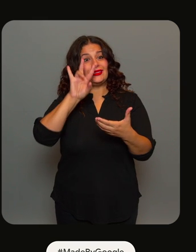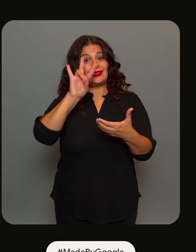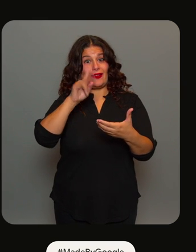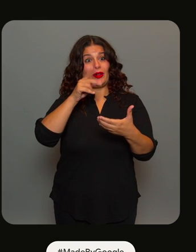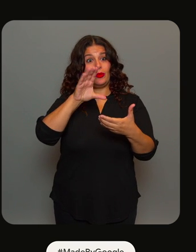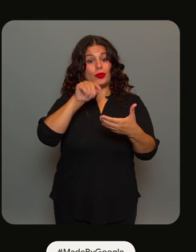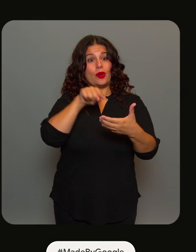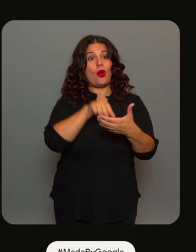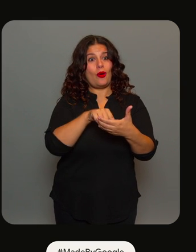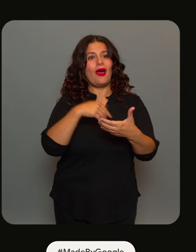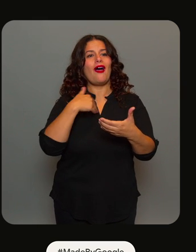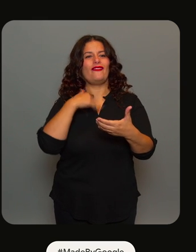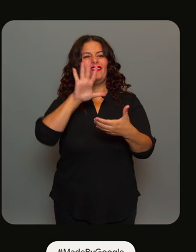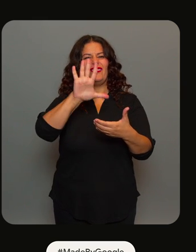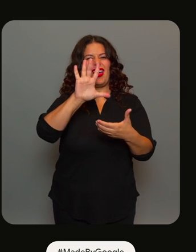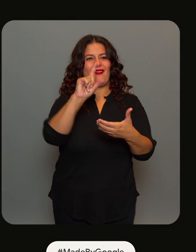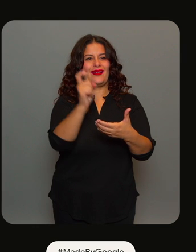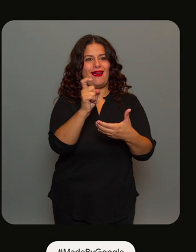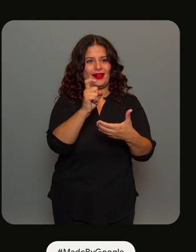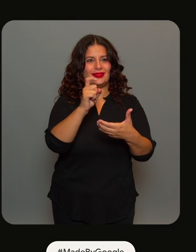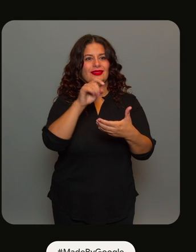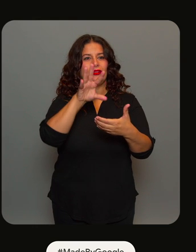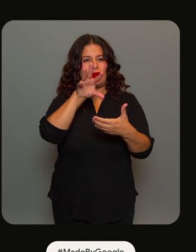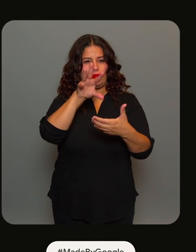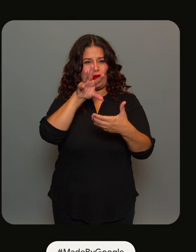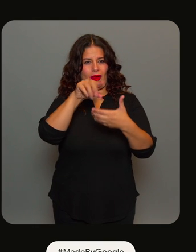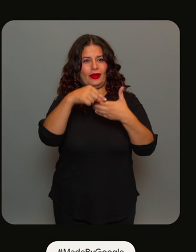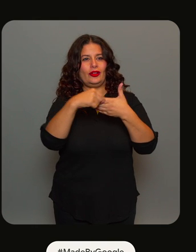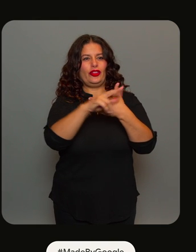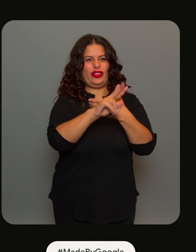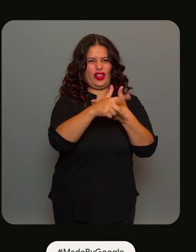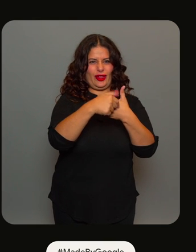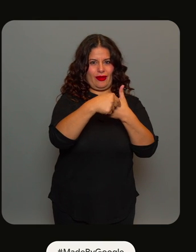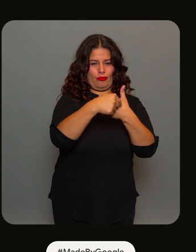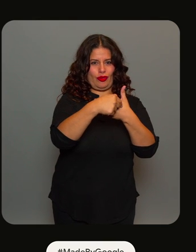And Tensor G2 powers a new ML autofocus algorithm that ensures